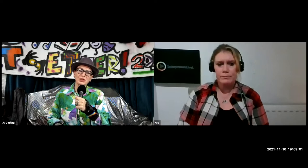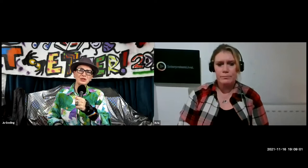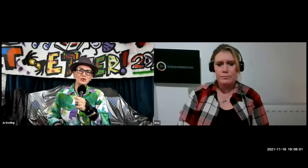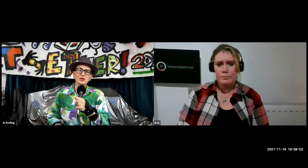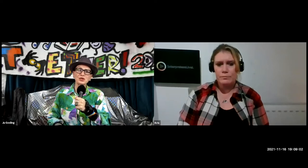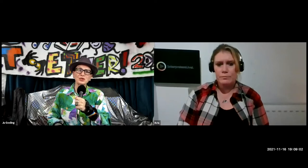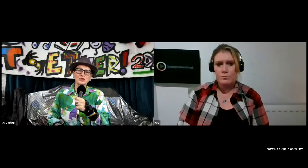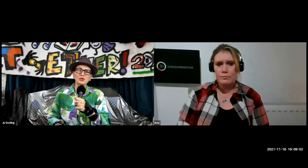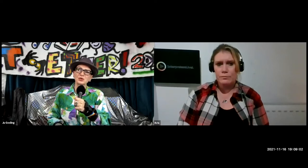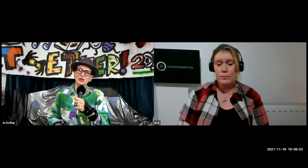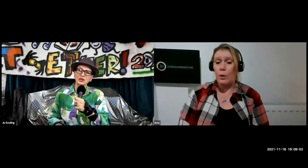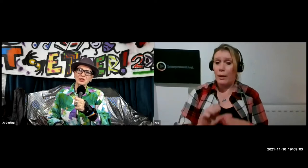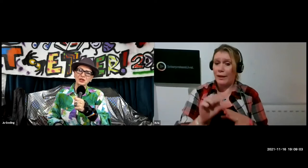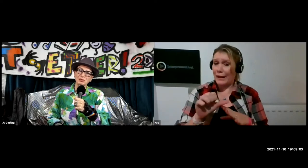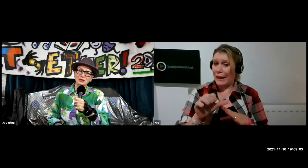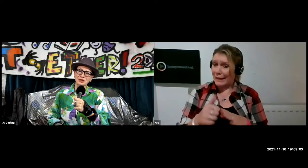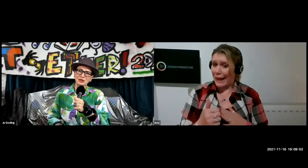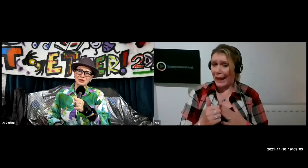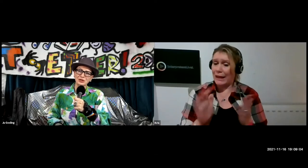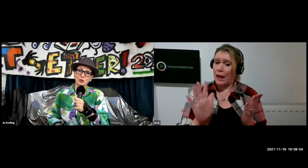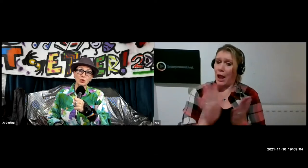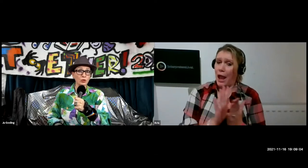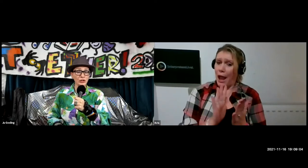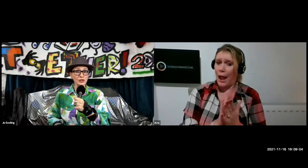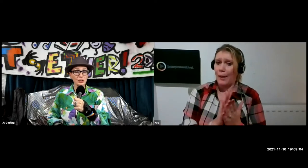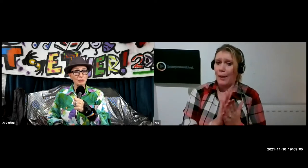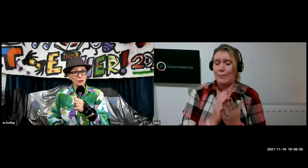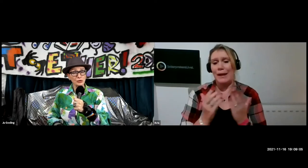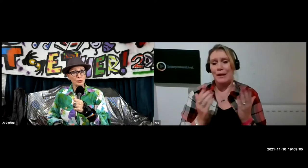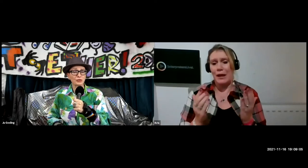Lionel M Macauley, do check him out. But now I am going to screen share again, so bear with me just a moment. And we will see the introductory video.